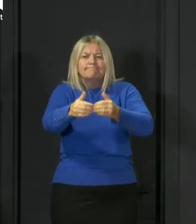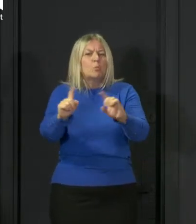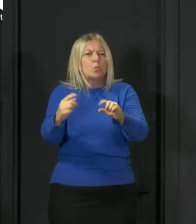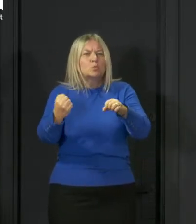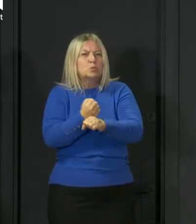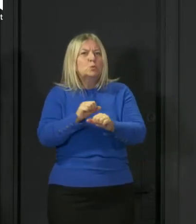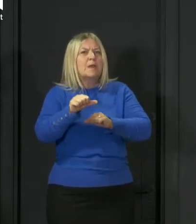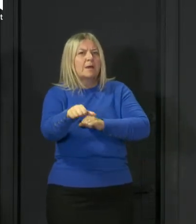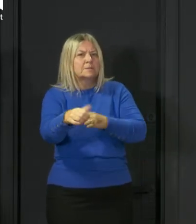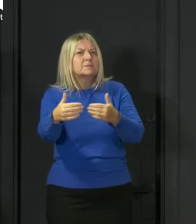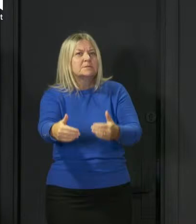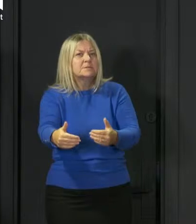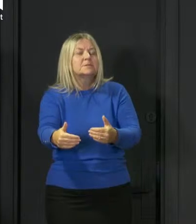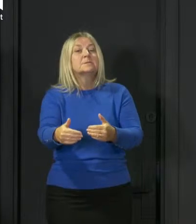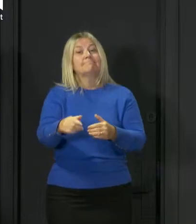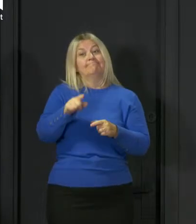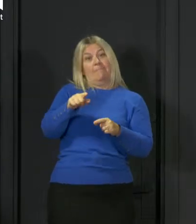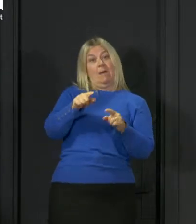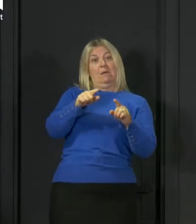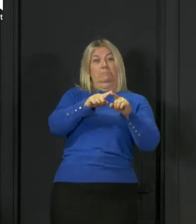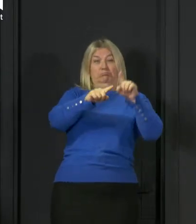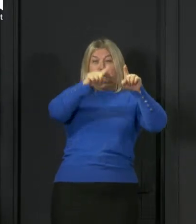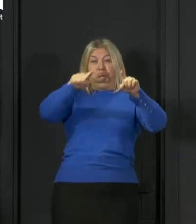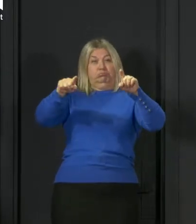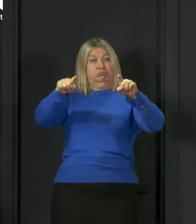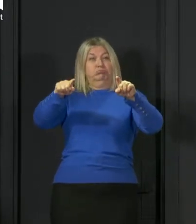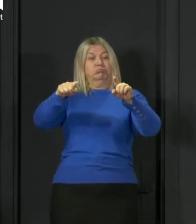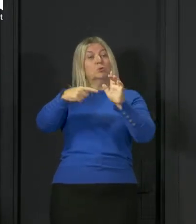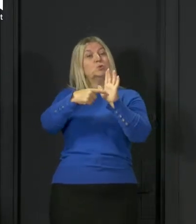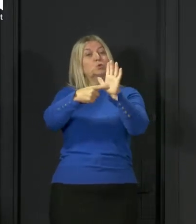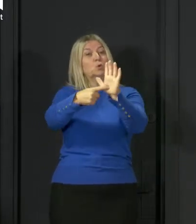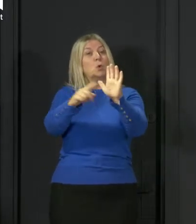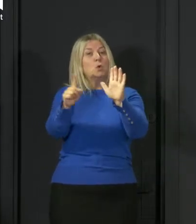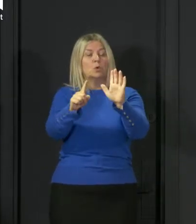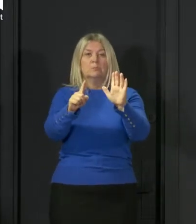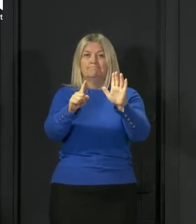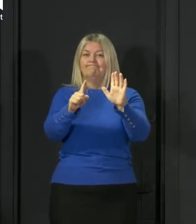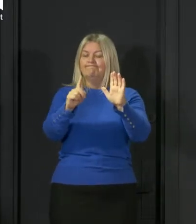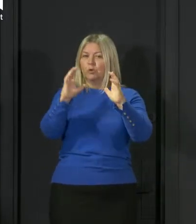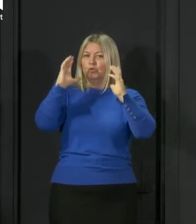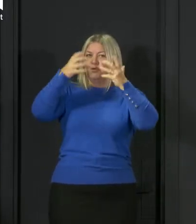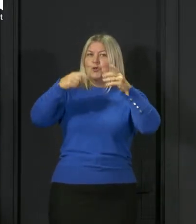come - this chart also shows something that is concerning us, which is a rise